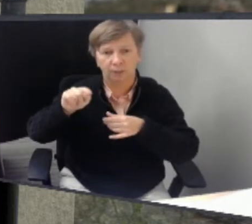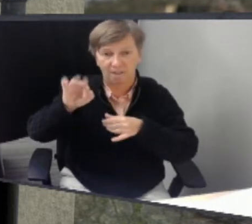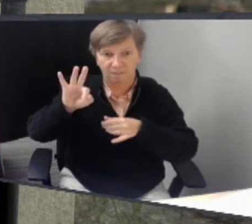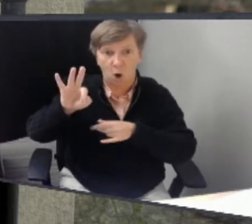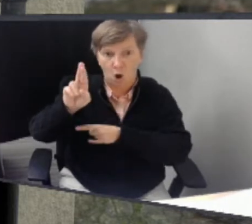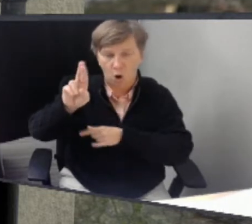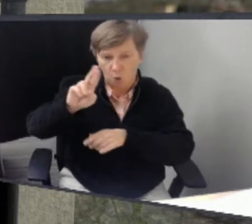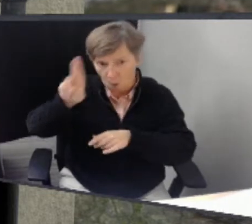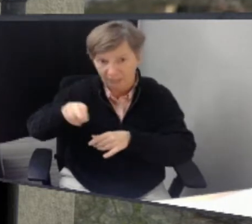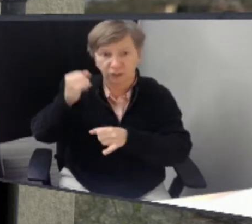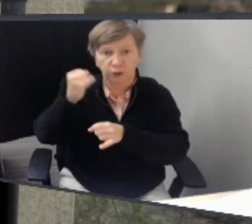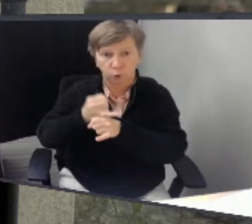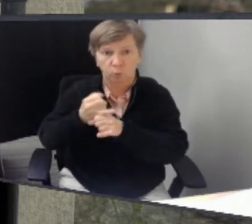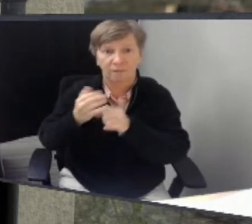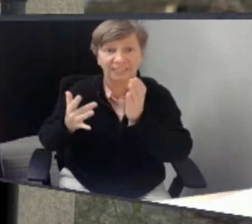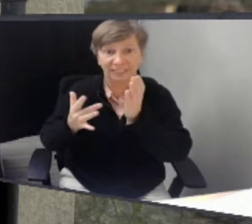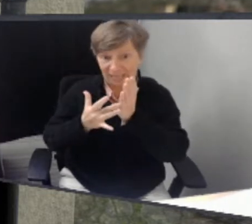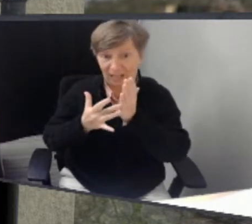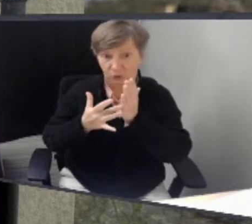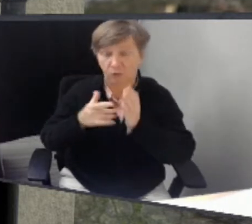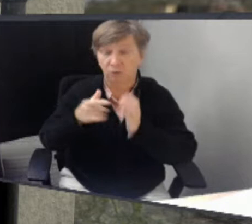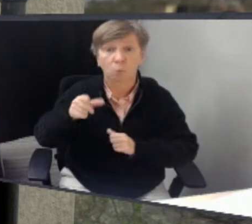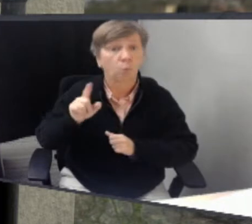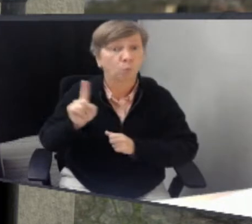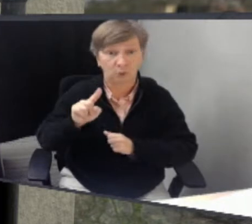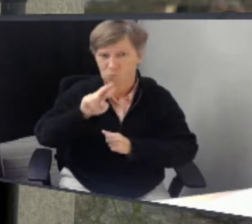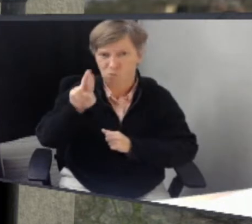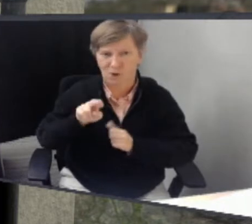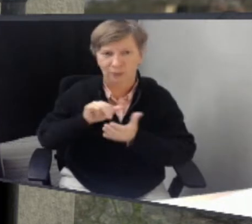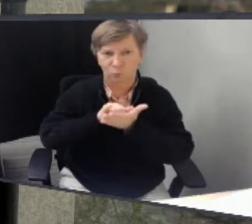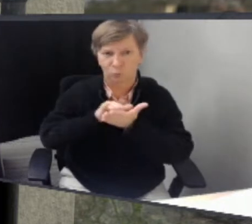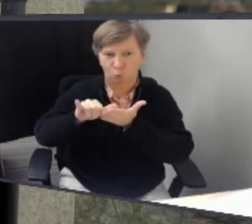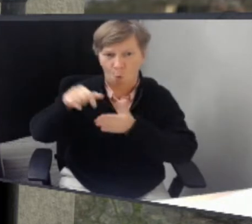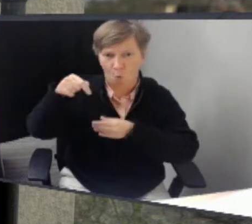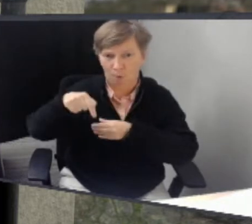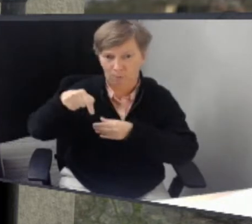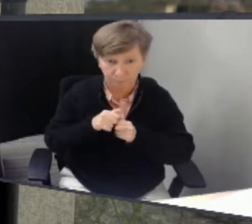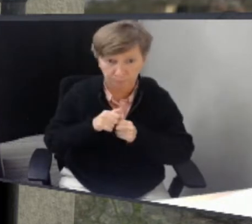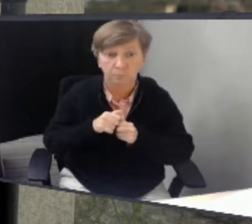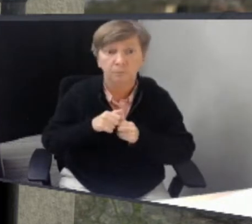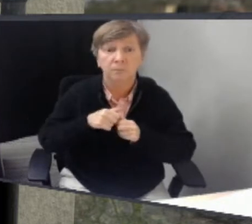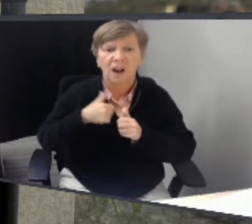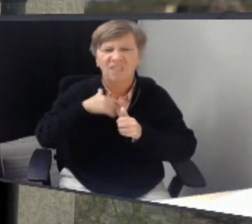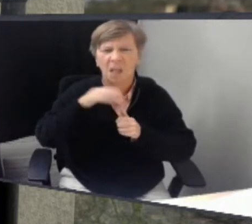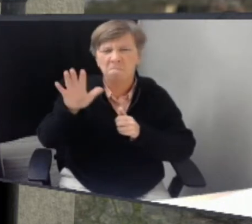including two credit bearing units, of Rochester Institute of Technology, and located in Rochester,